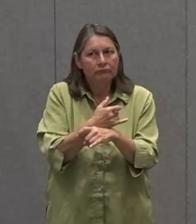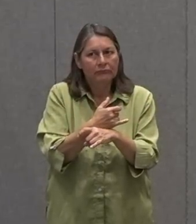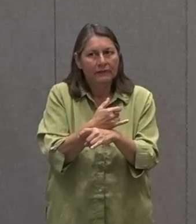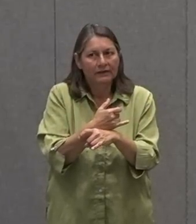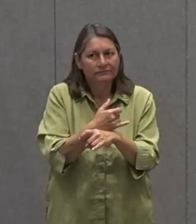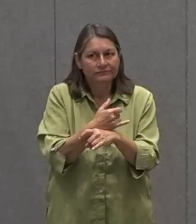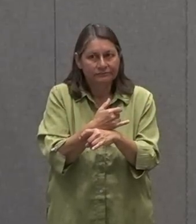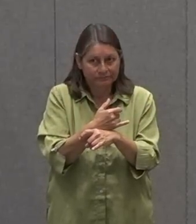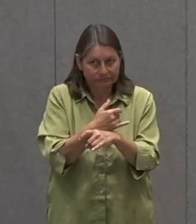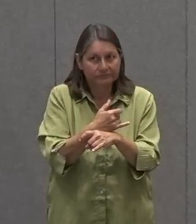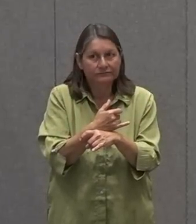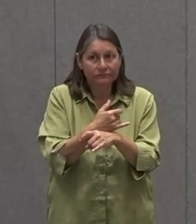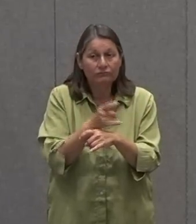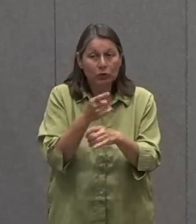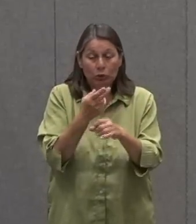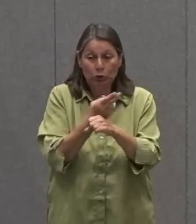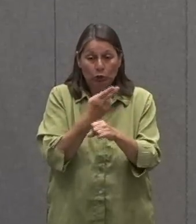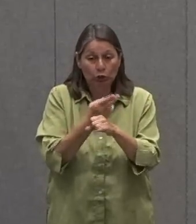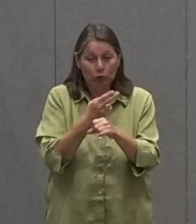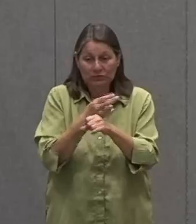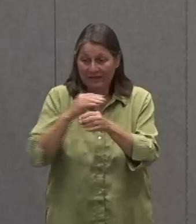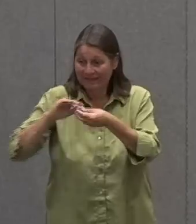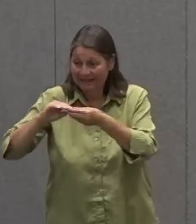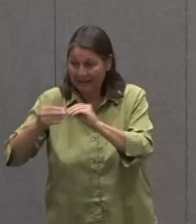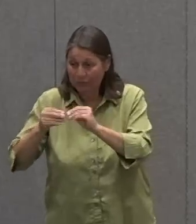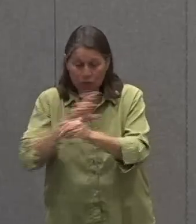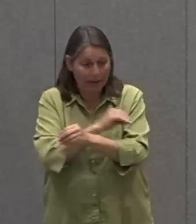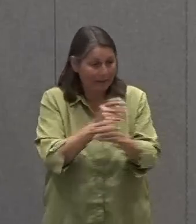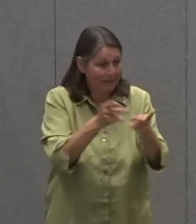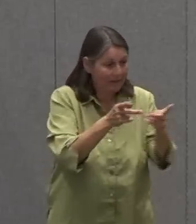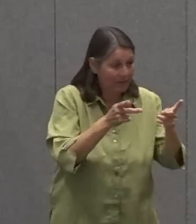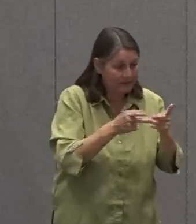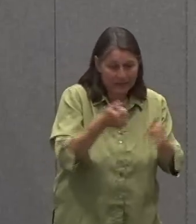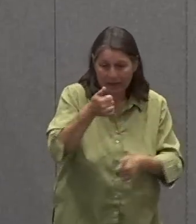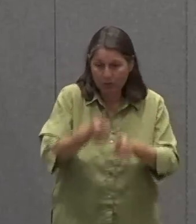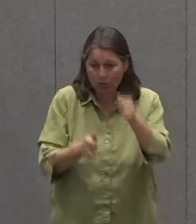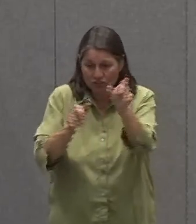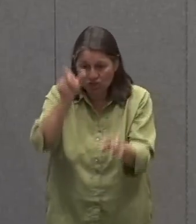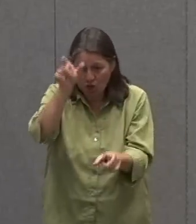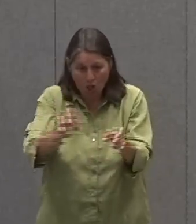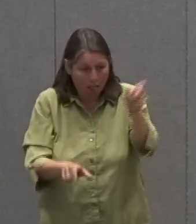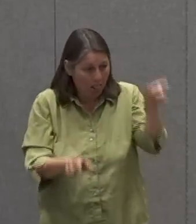and these places, and we're gonna have to know which of these columns to go to when we do this.